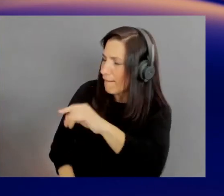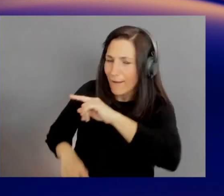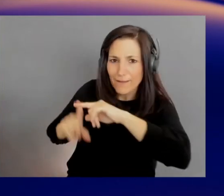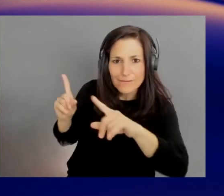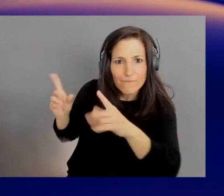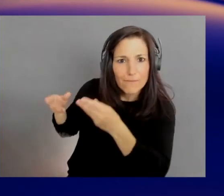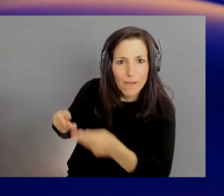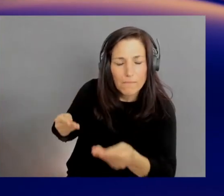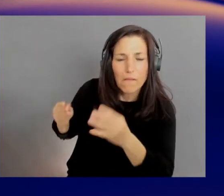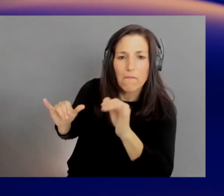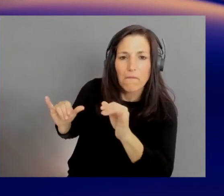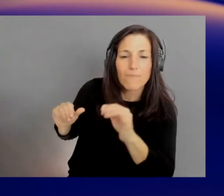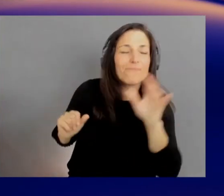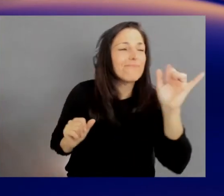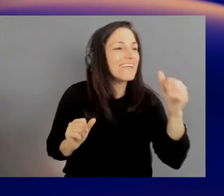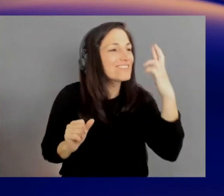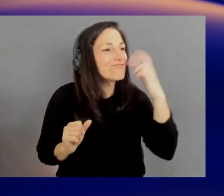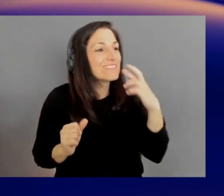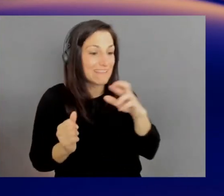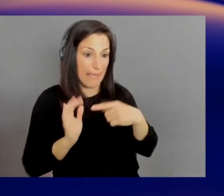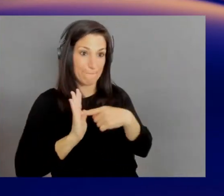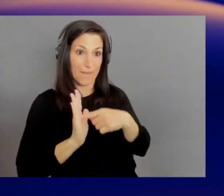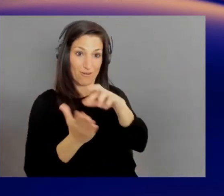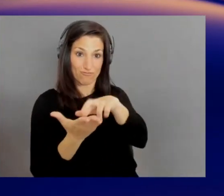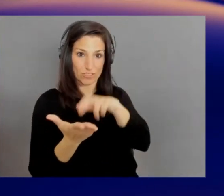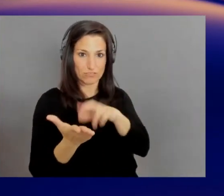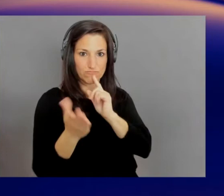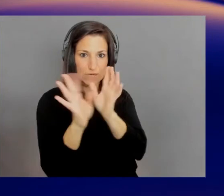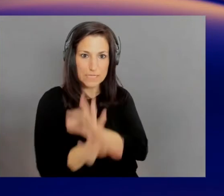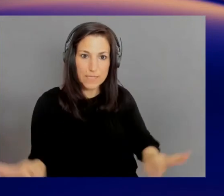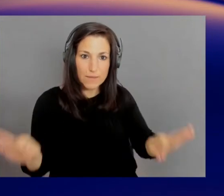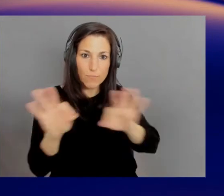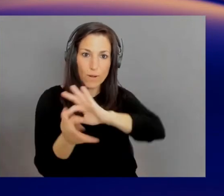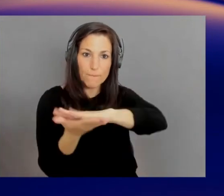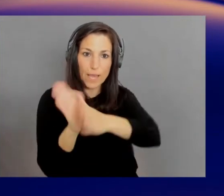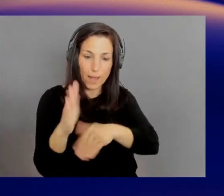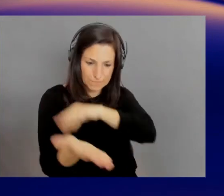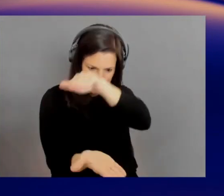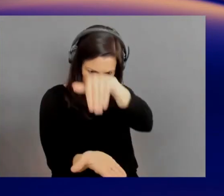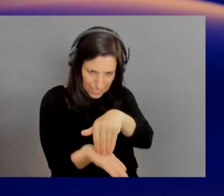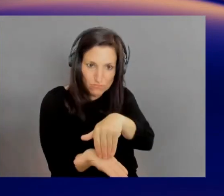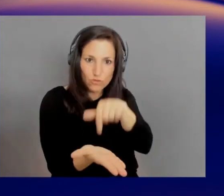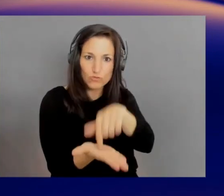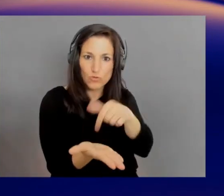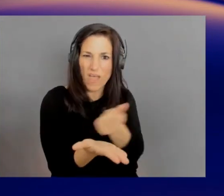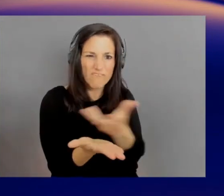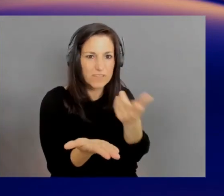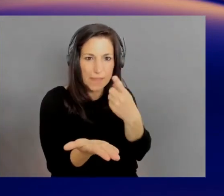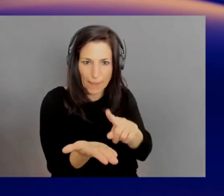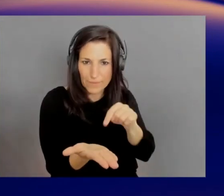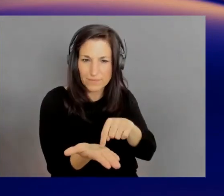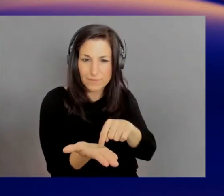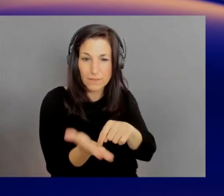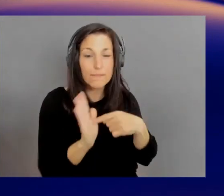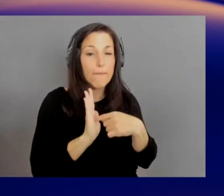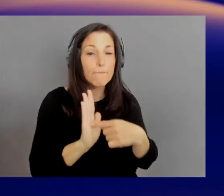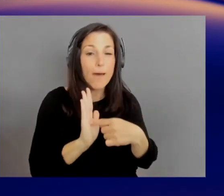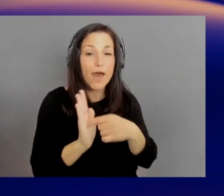becomes so important because it comes becomes central to the story essentially where your model registry not only has metadata about your model versions